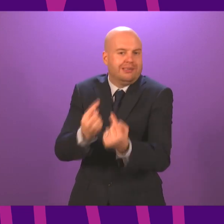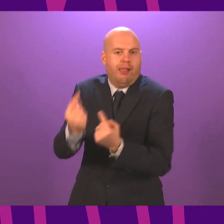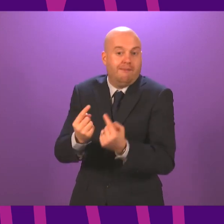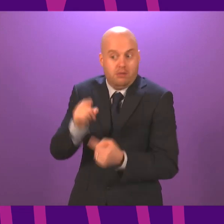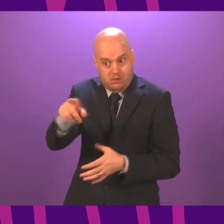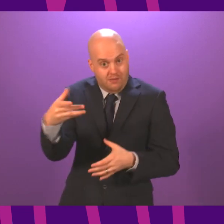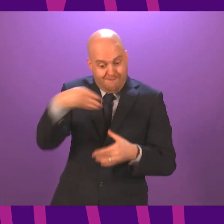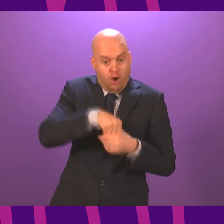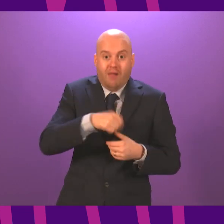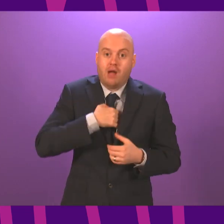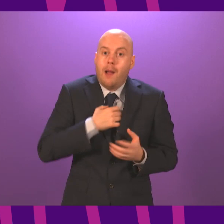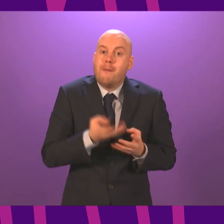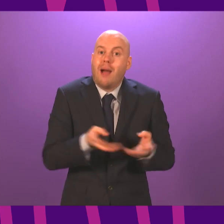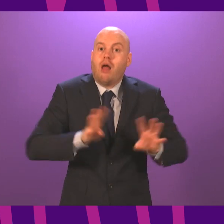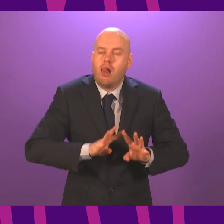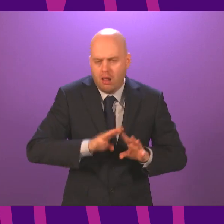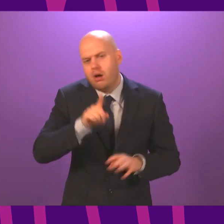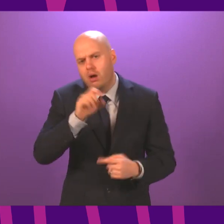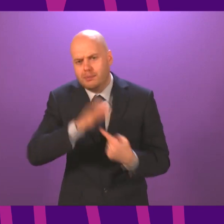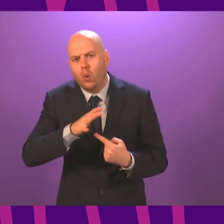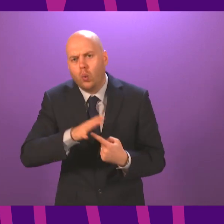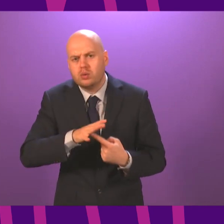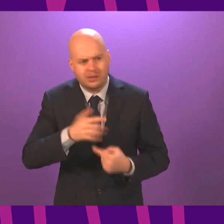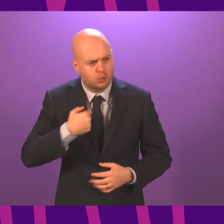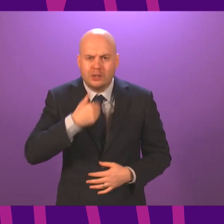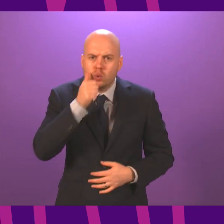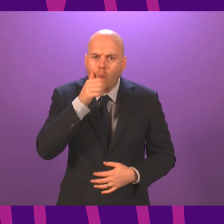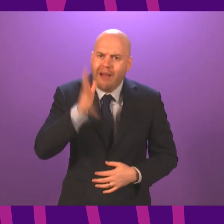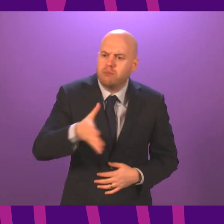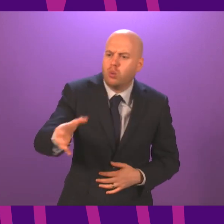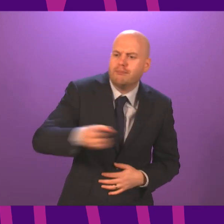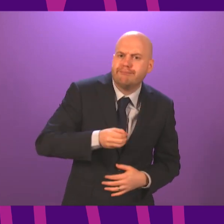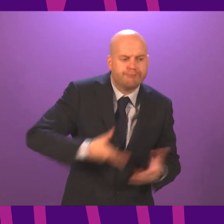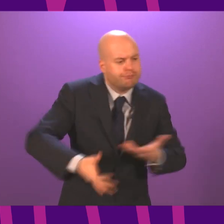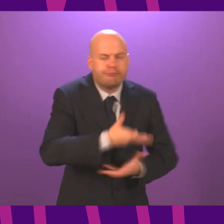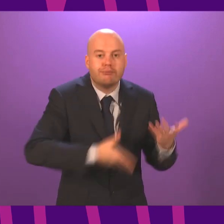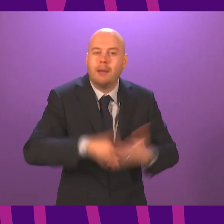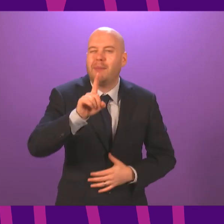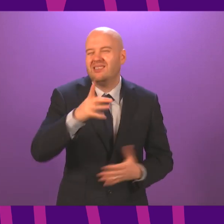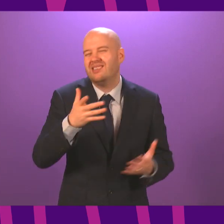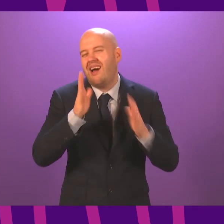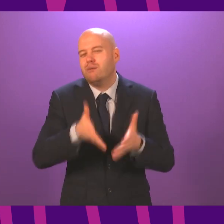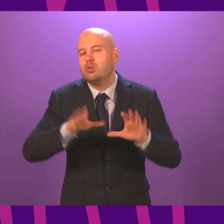very different. That work had to be stopped because some of the experience panel members